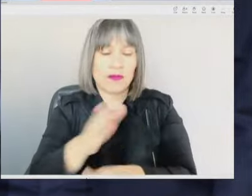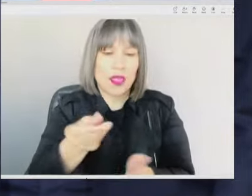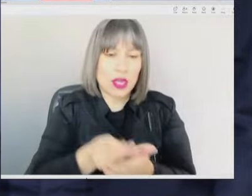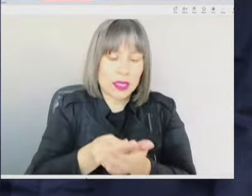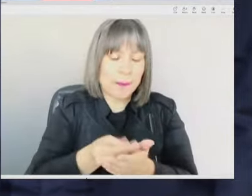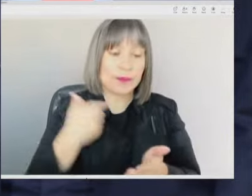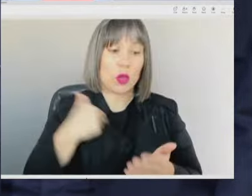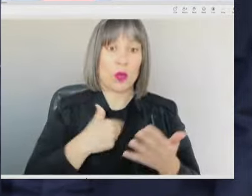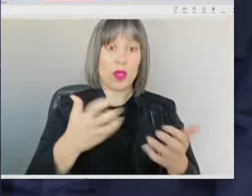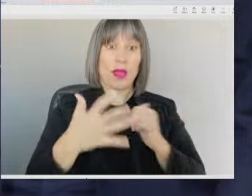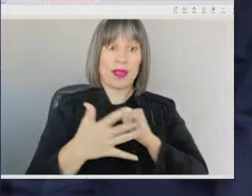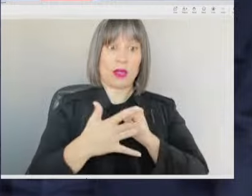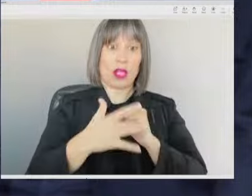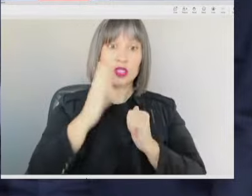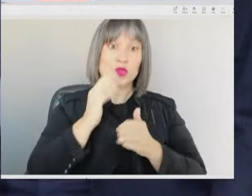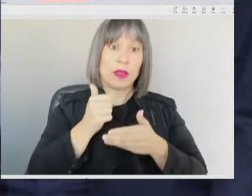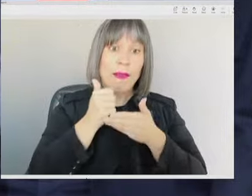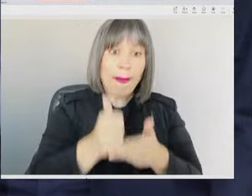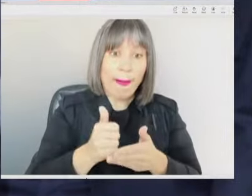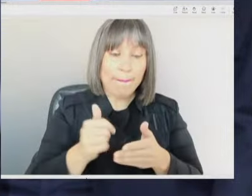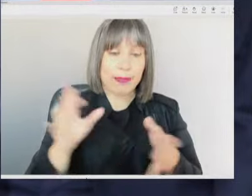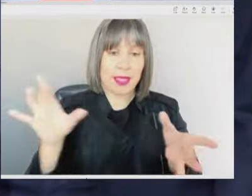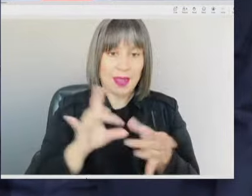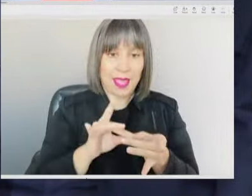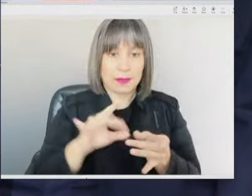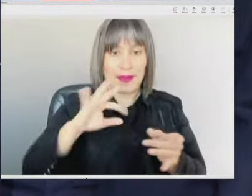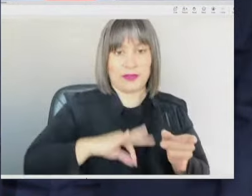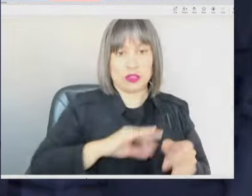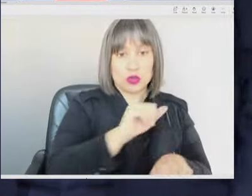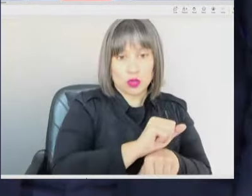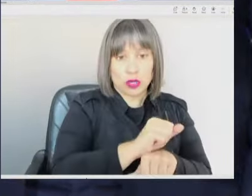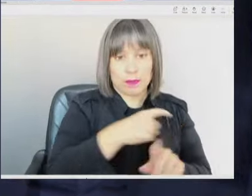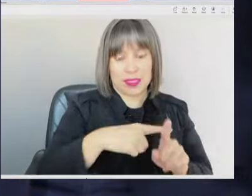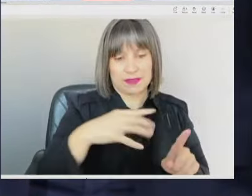connect beneficiaries to work and volunteering, but more importantly, track those outcomes. And if